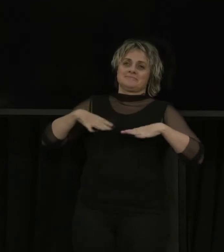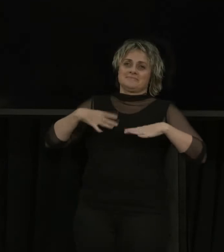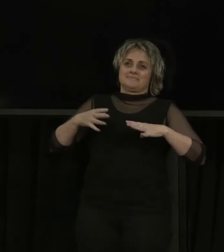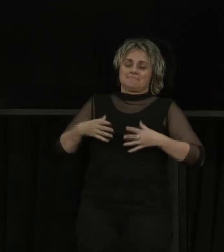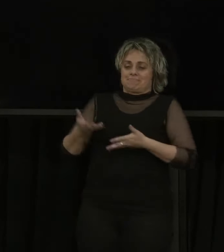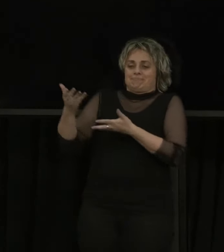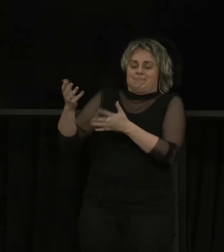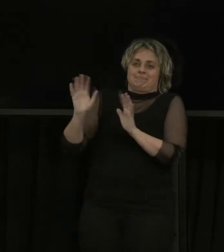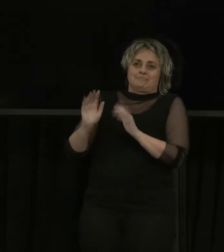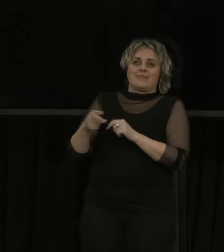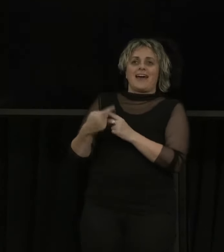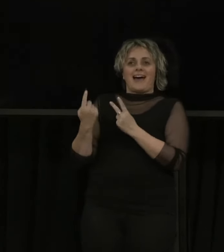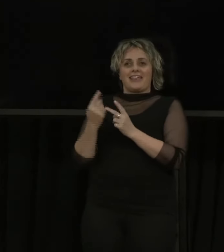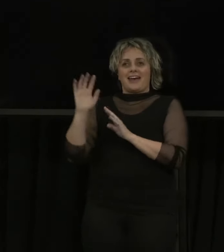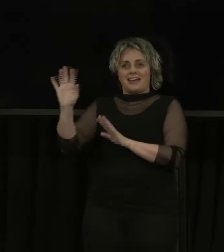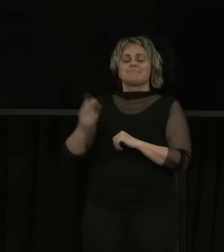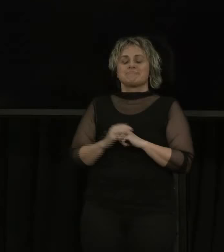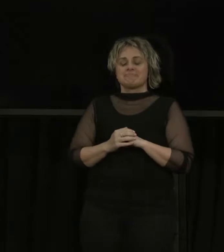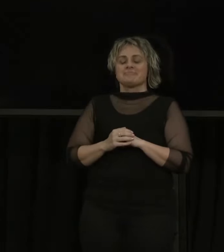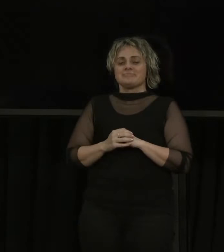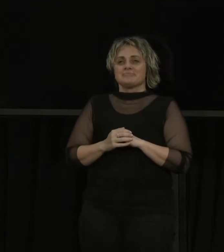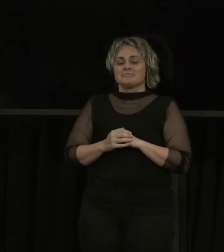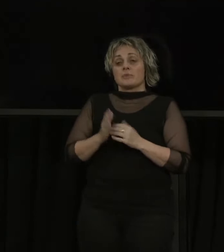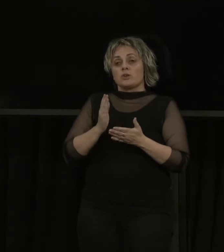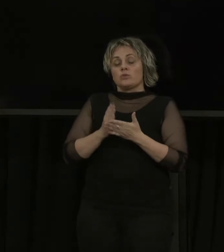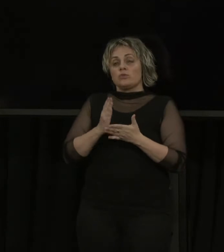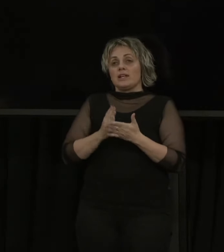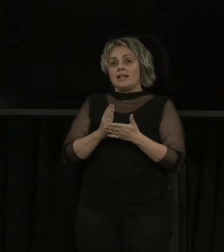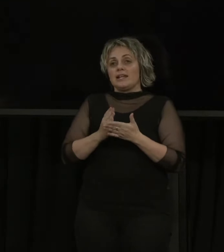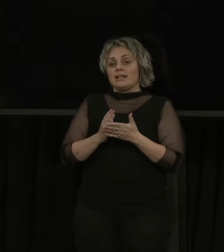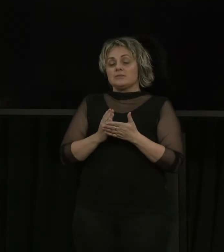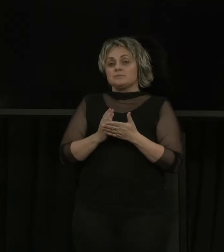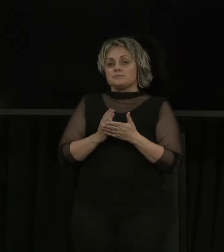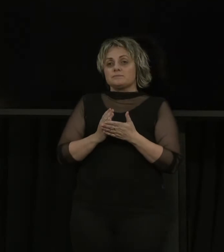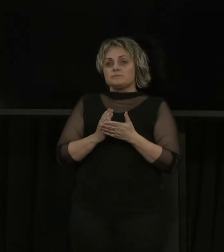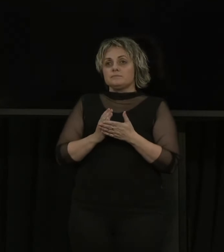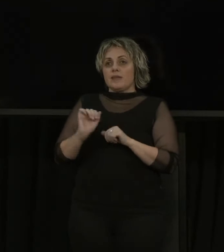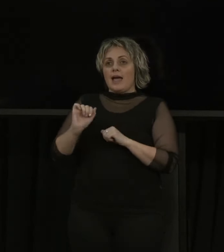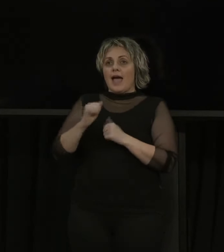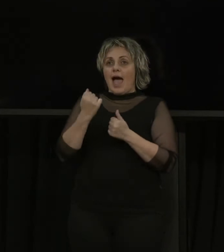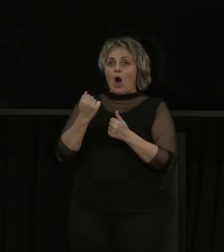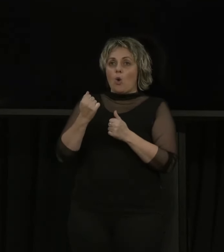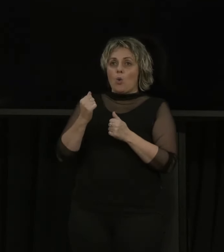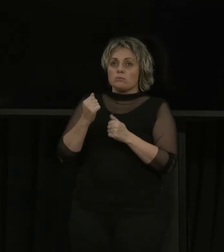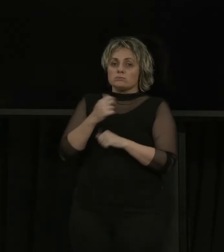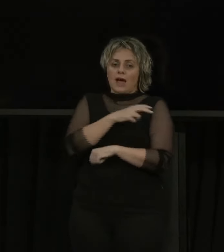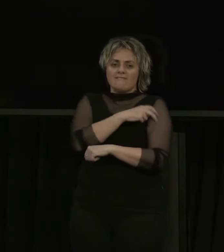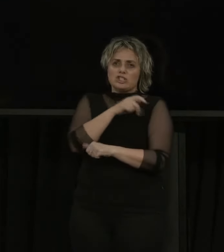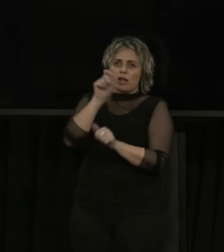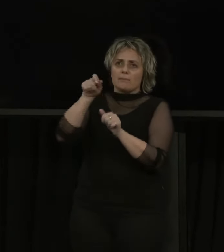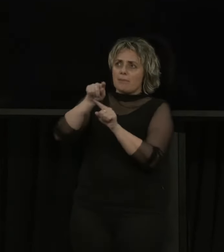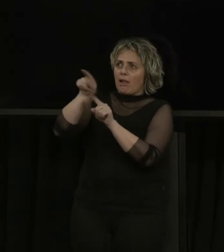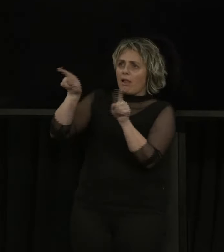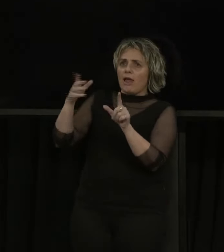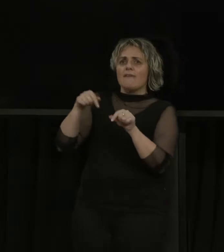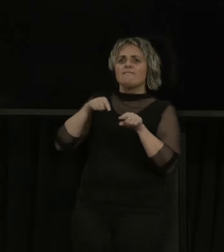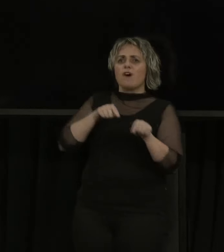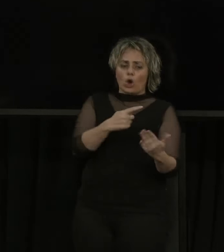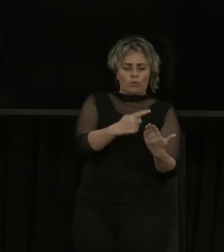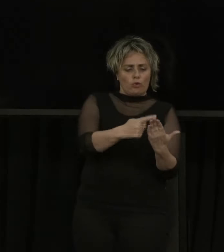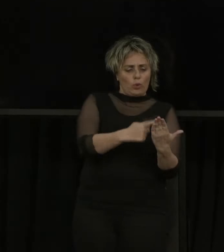I'm not involved in making